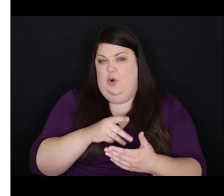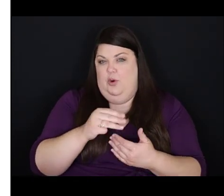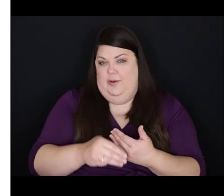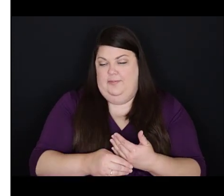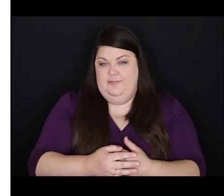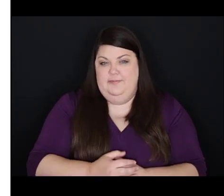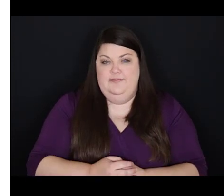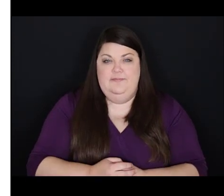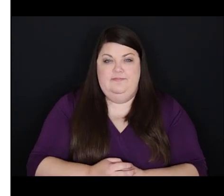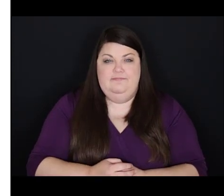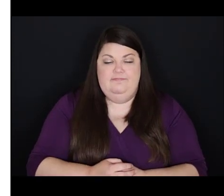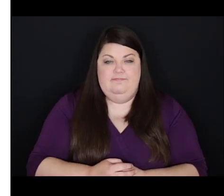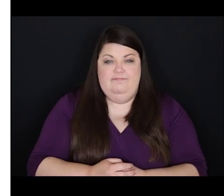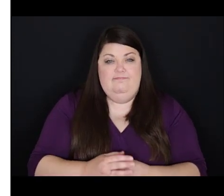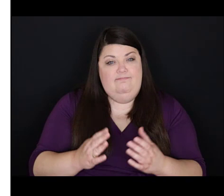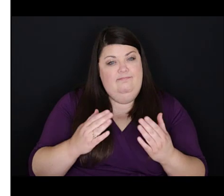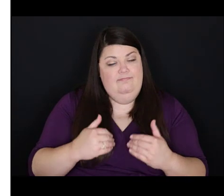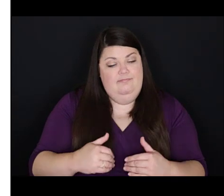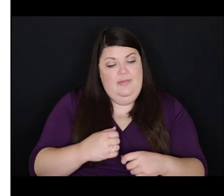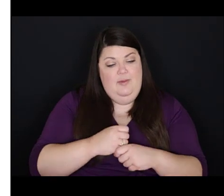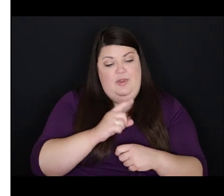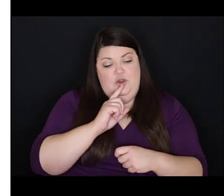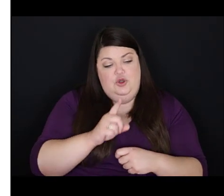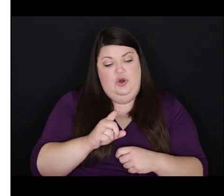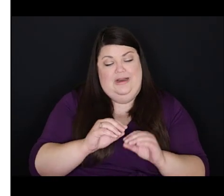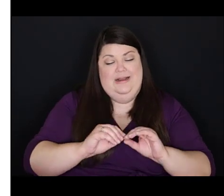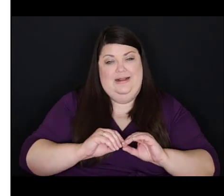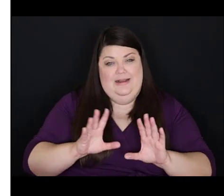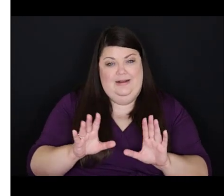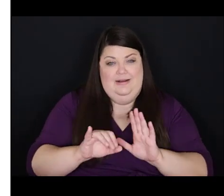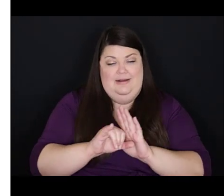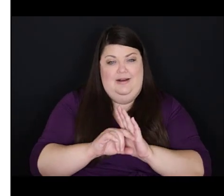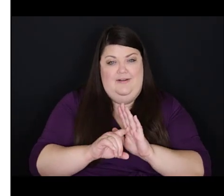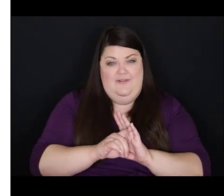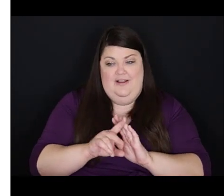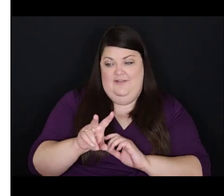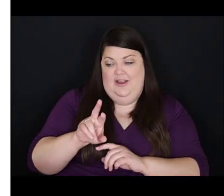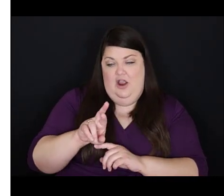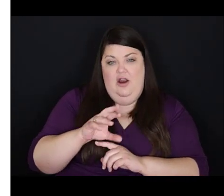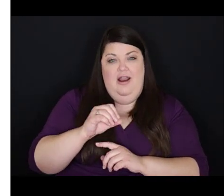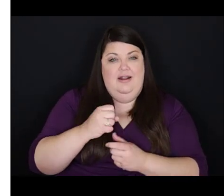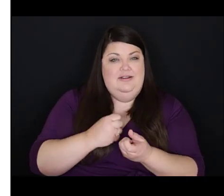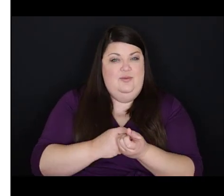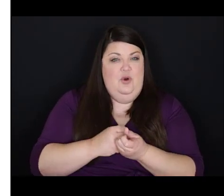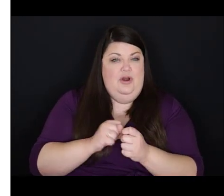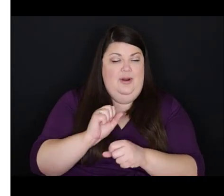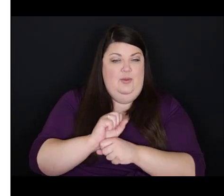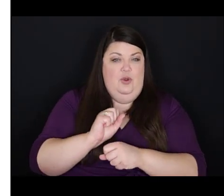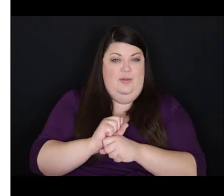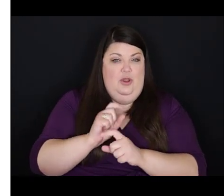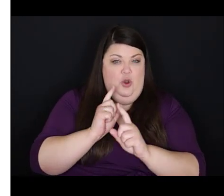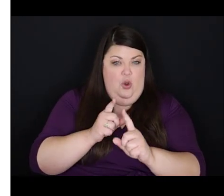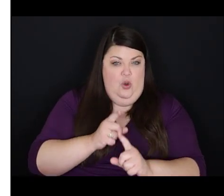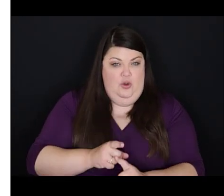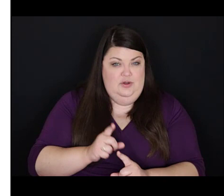Ensure it clearly identifies the VR and supported employment goals on which the agency is reporting.